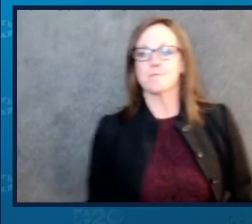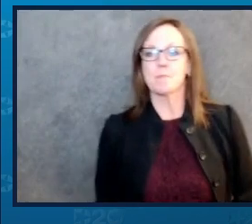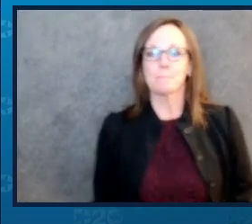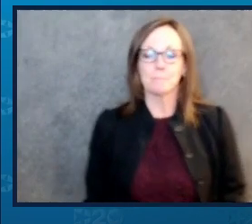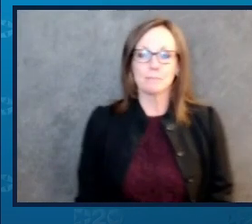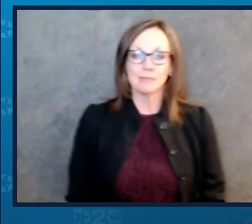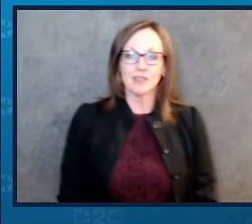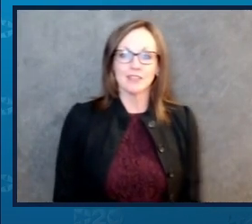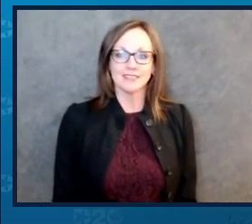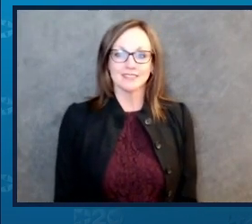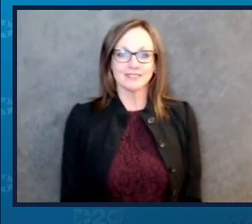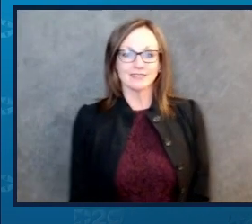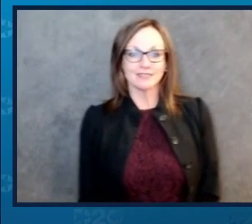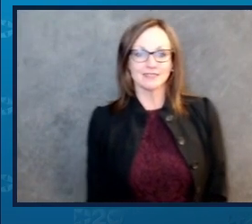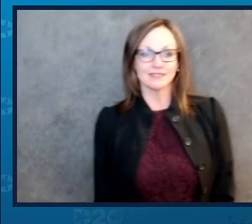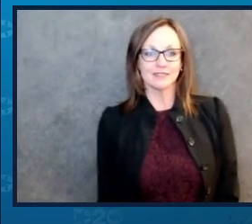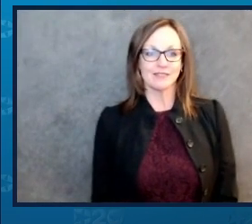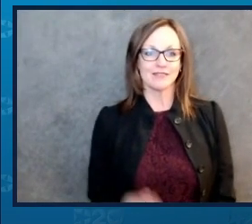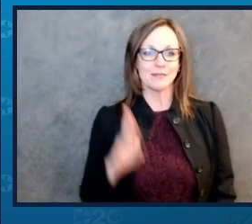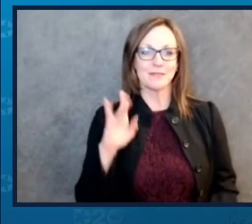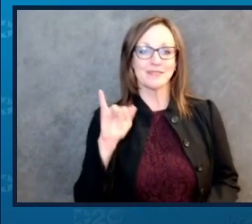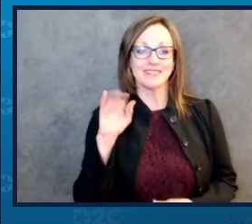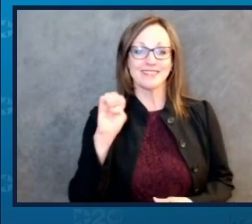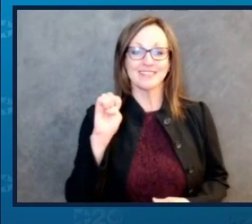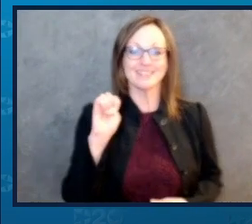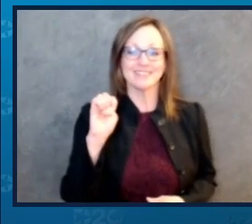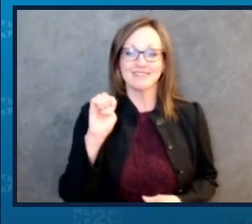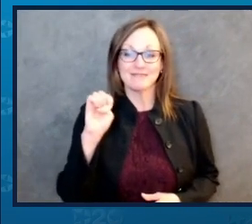BILLIE EILISH. THANK YOU. OK.